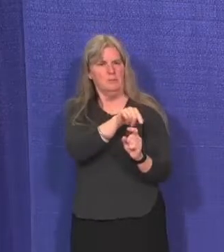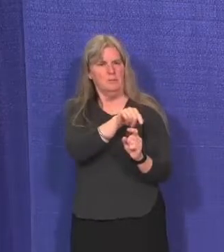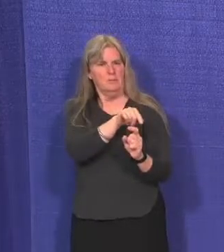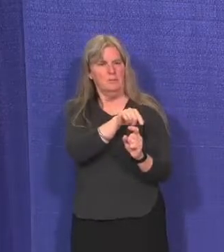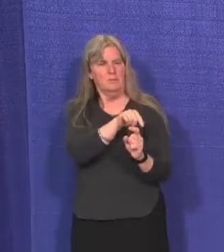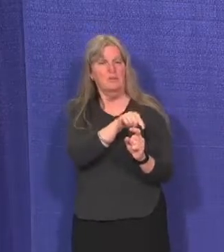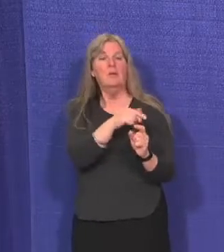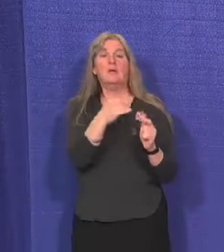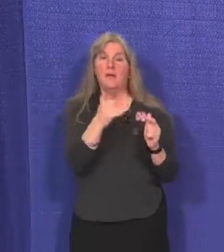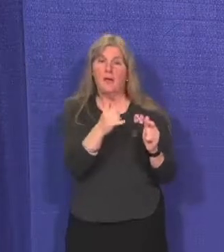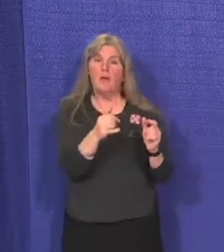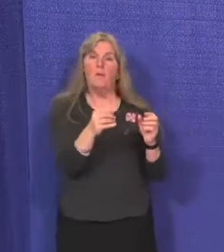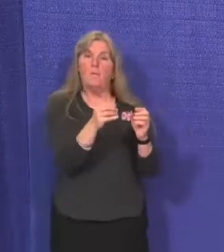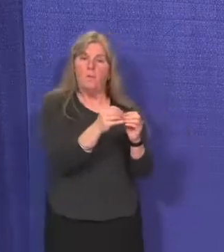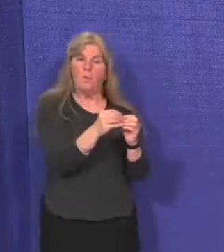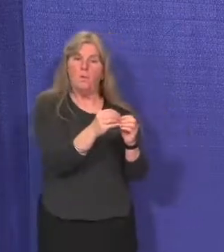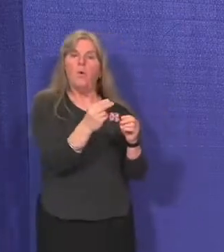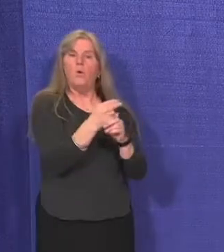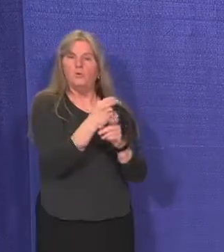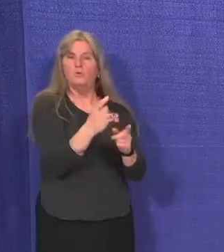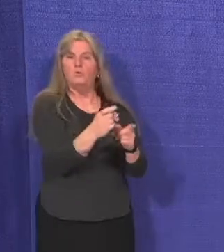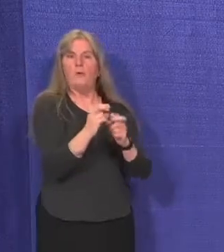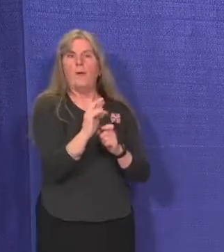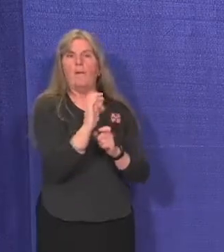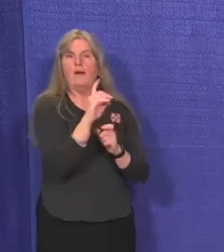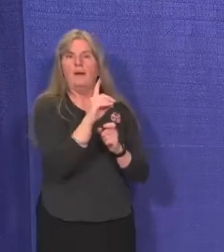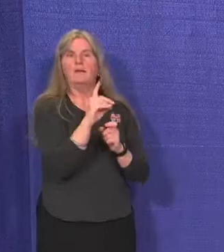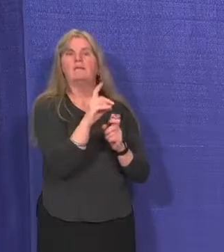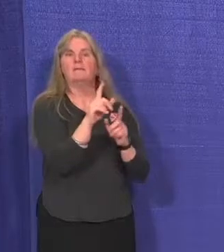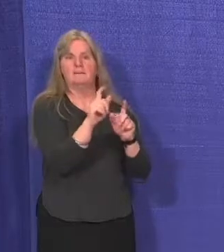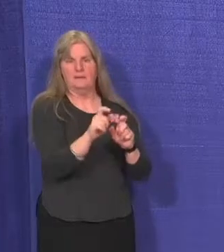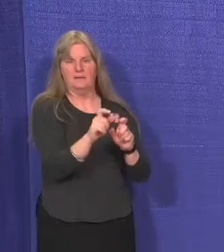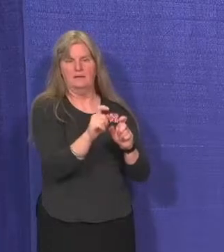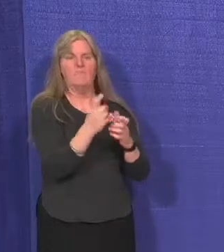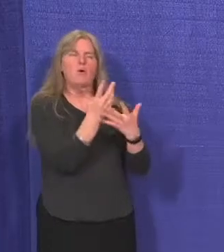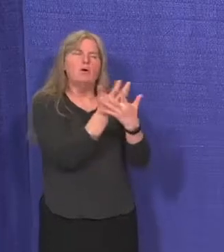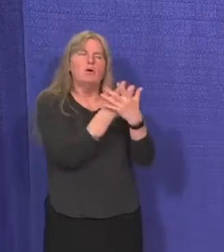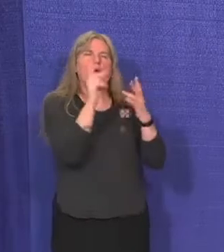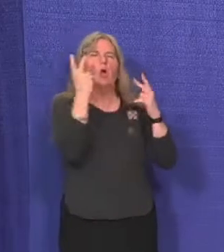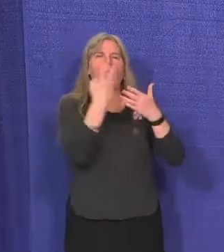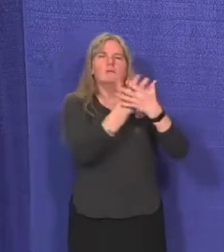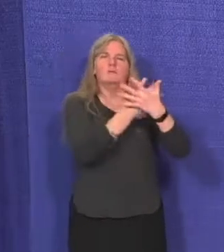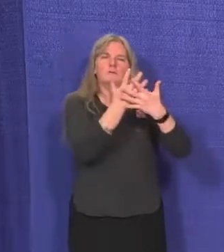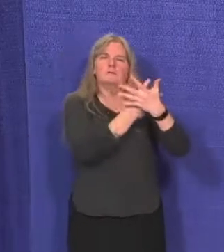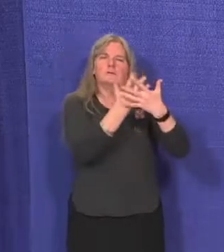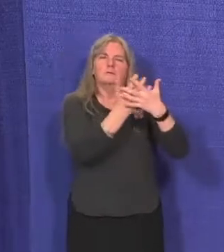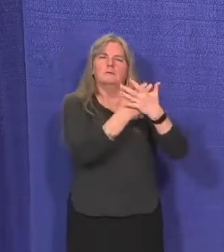good testing capacity with solid